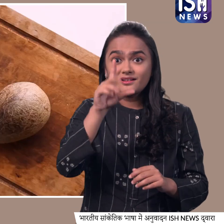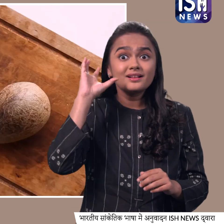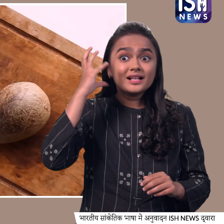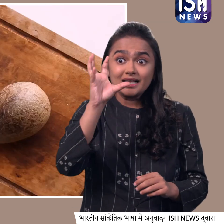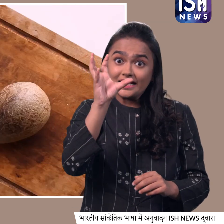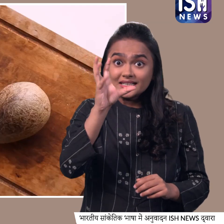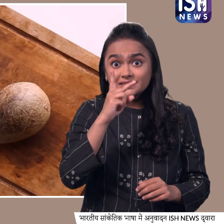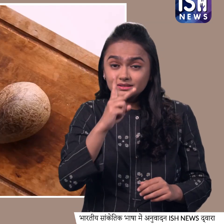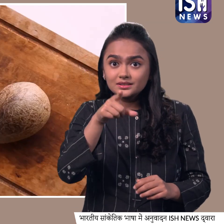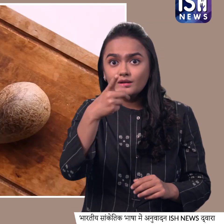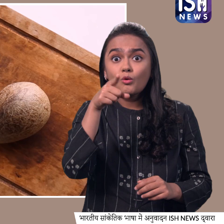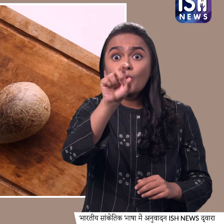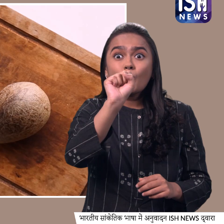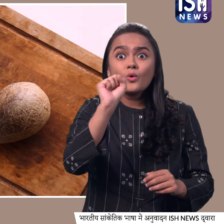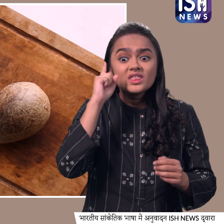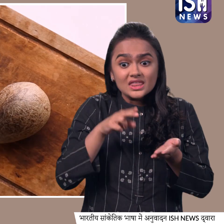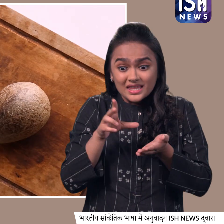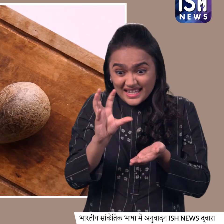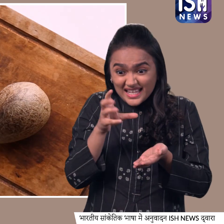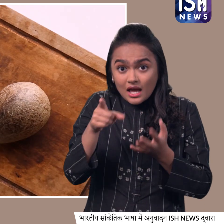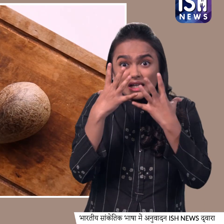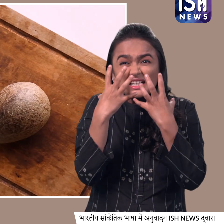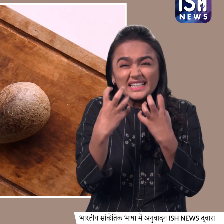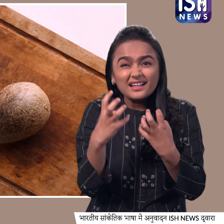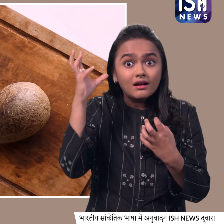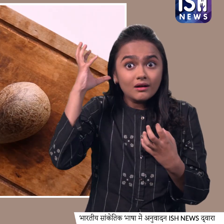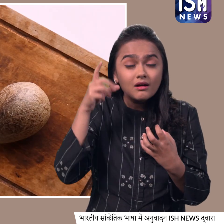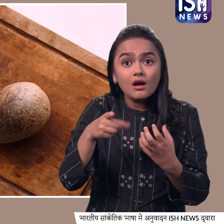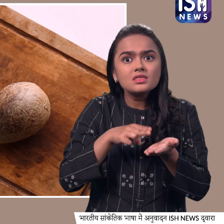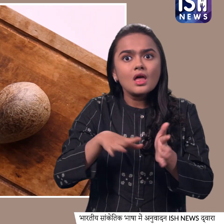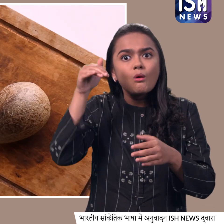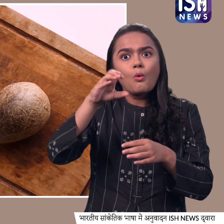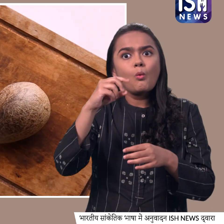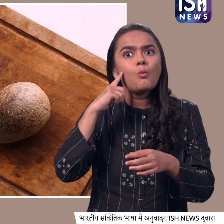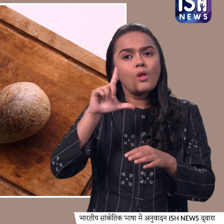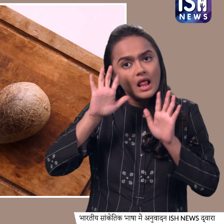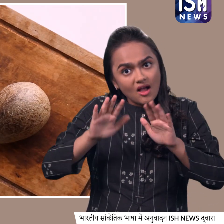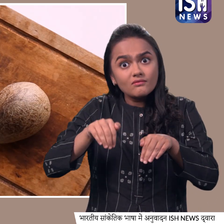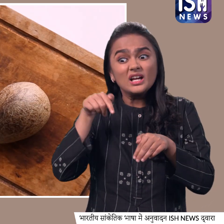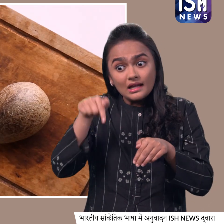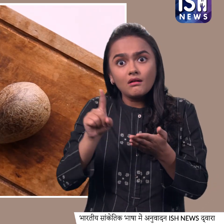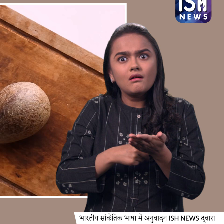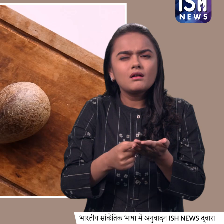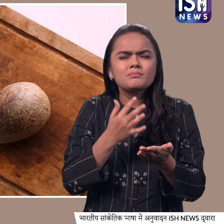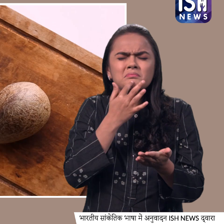Take 1 dry coconut. Dry coconut has its own natural oil, so its butter is very good.